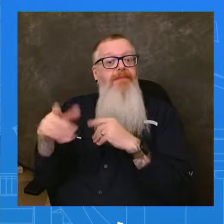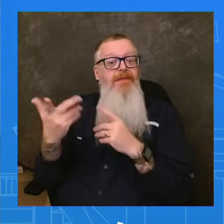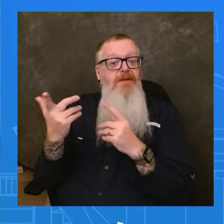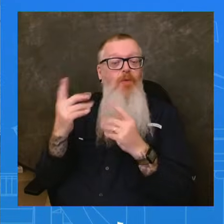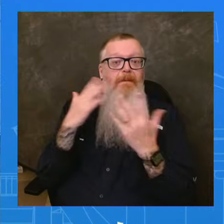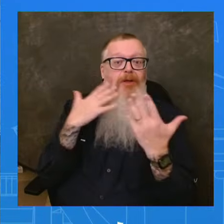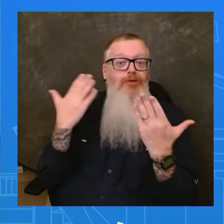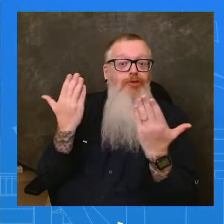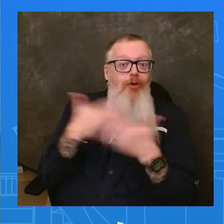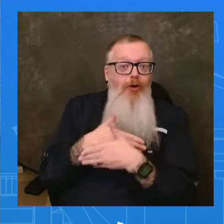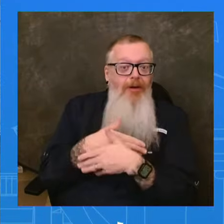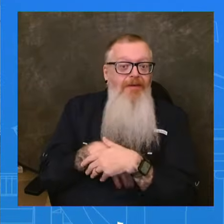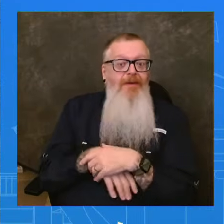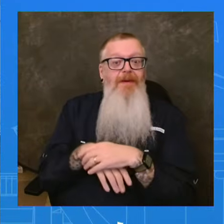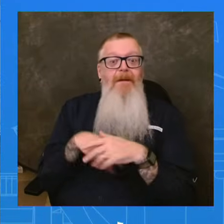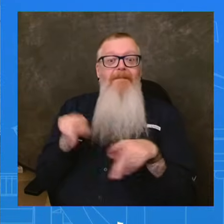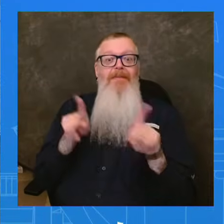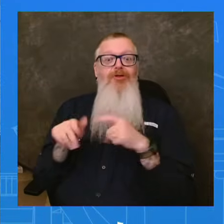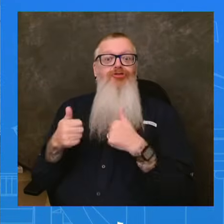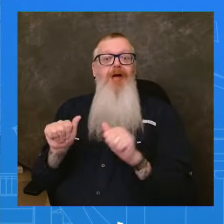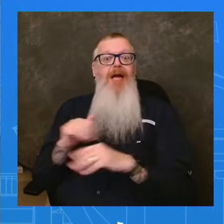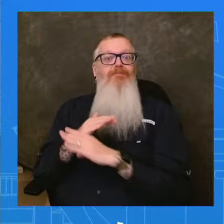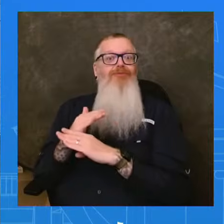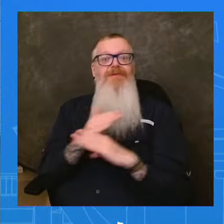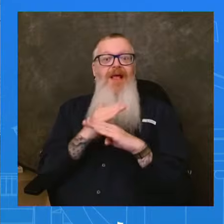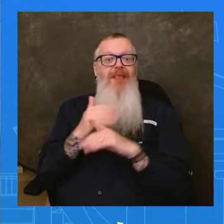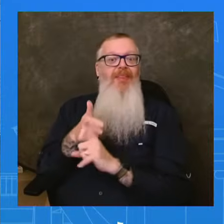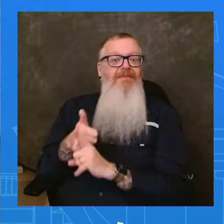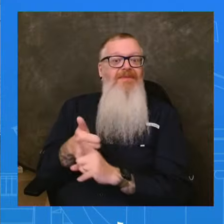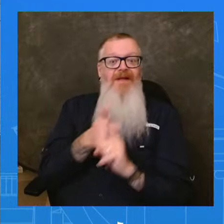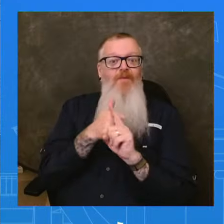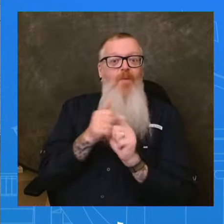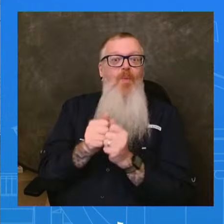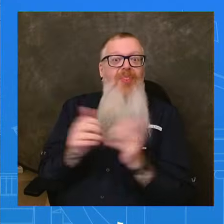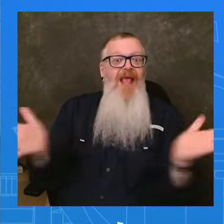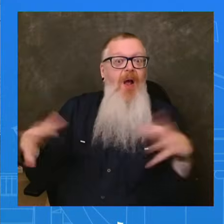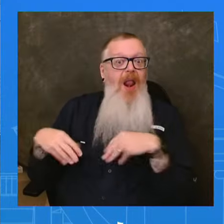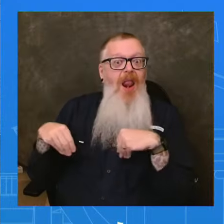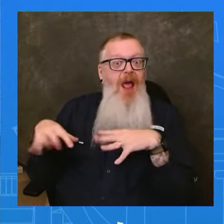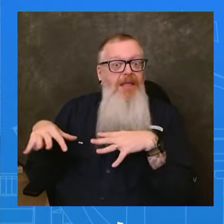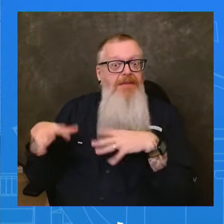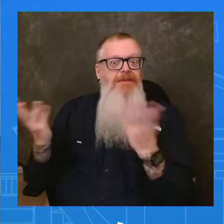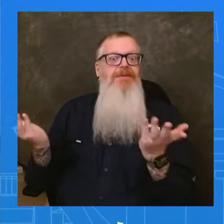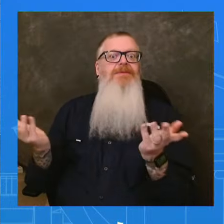without the same level of light that they're used to. It just creates a whole other level of complication.